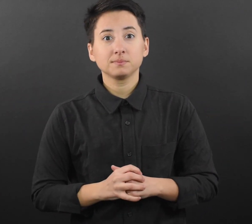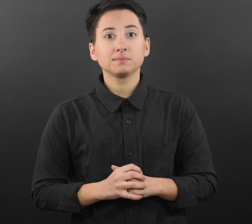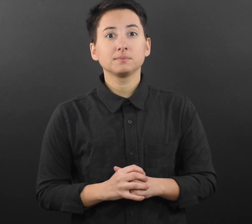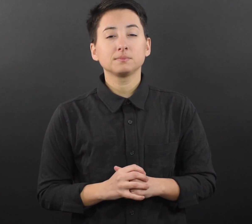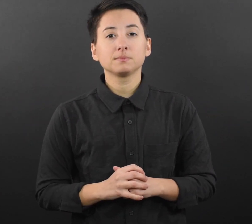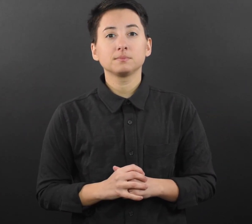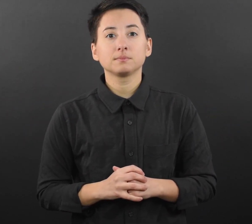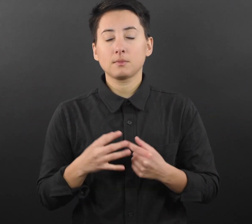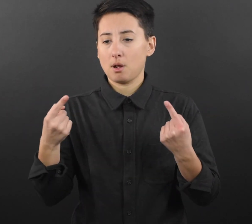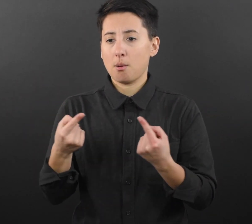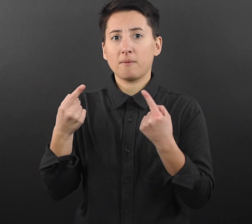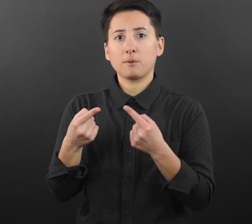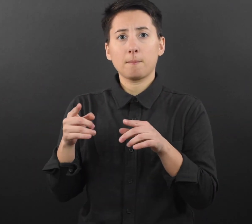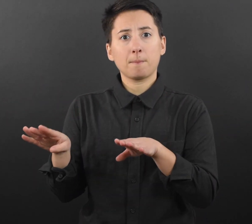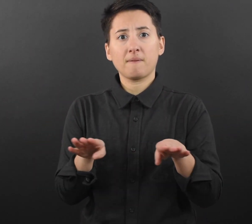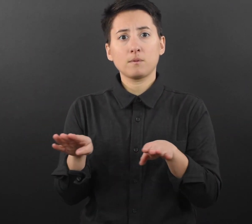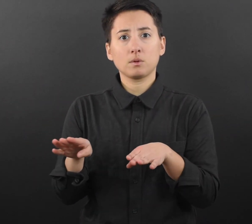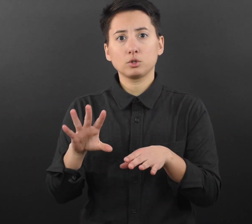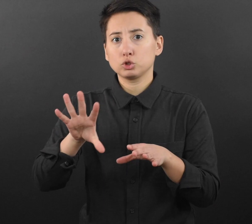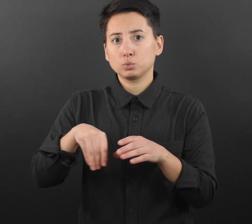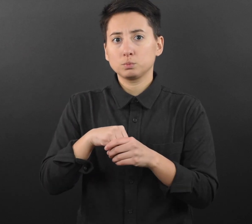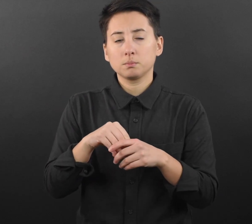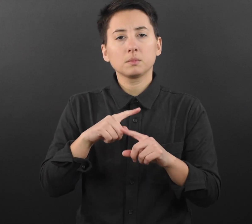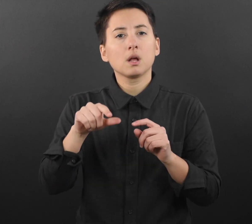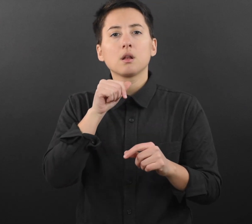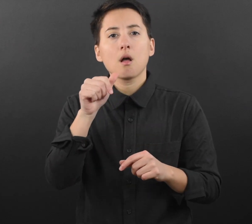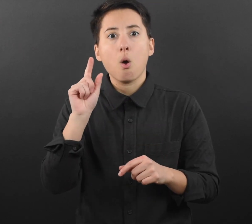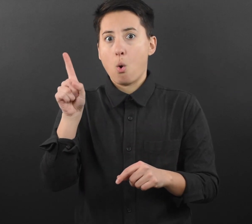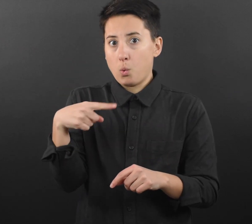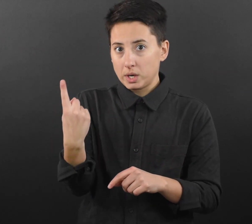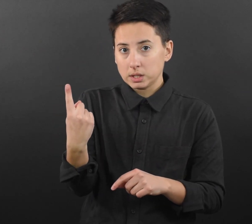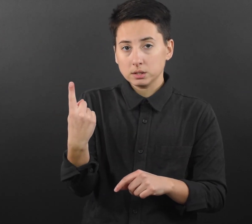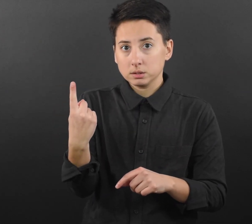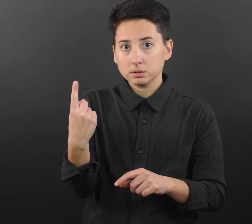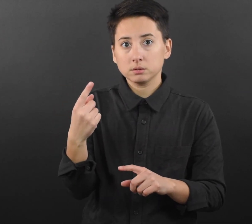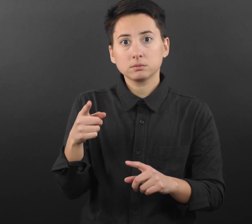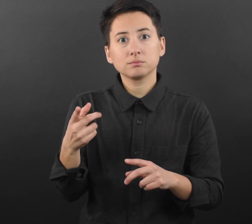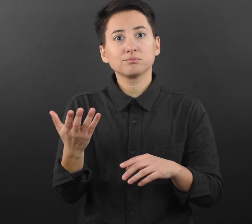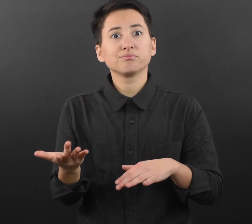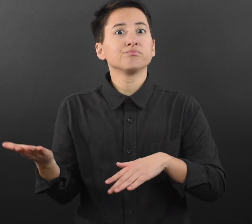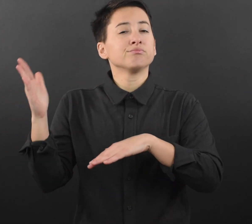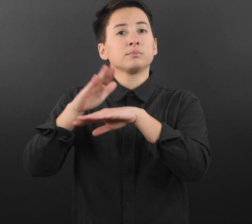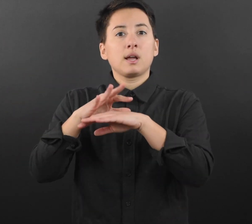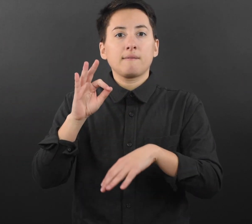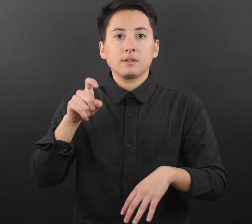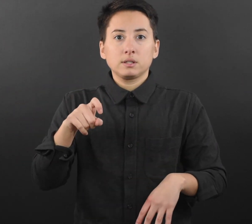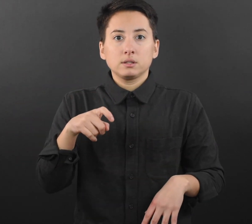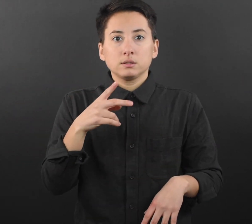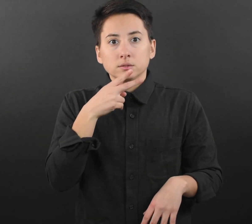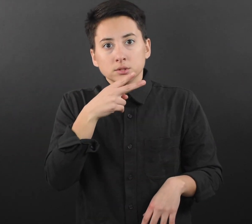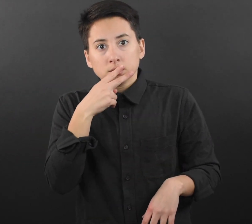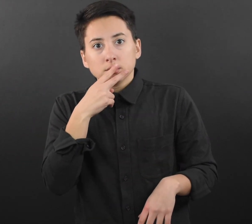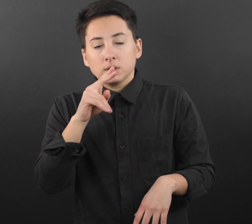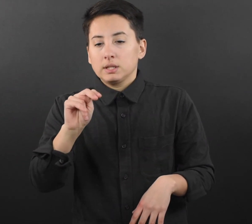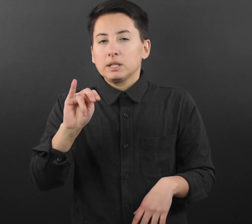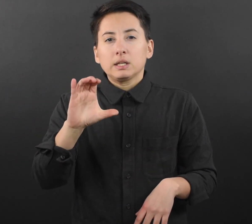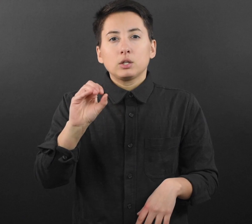Harmful behaviors include, but are not limited to, increased need for nicotine or alcohol;